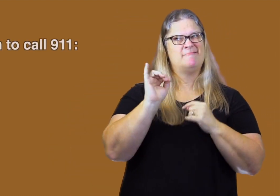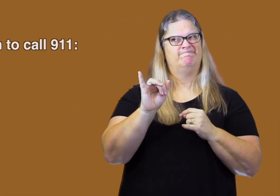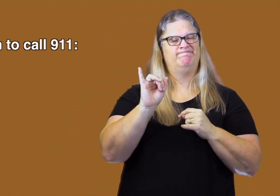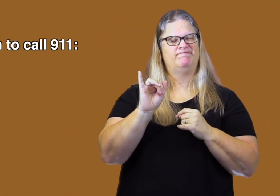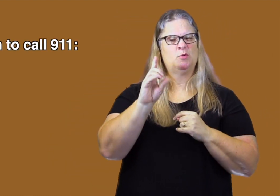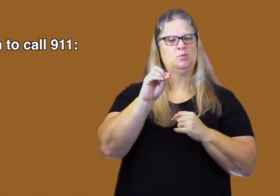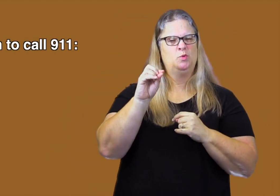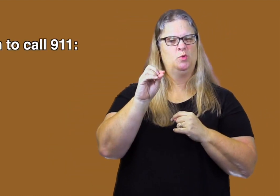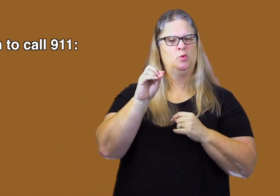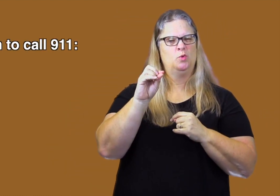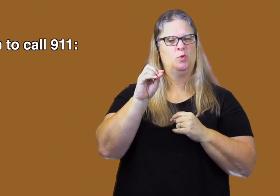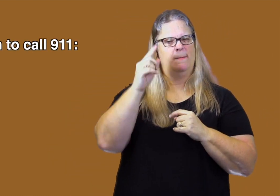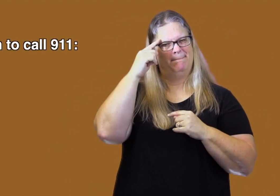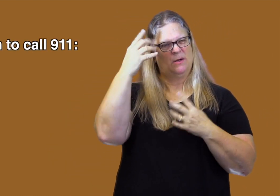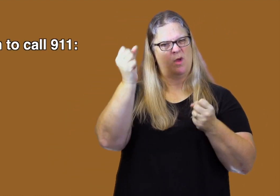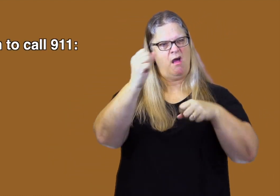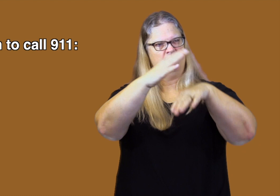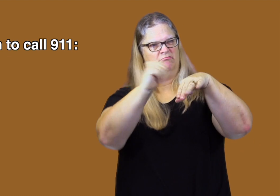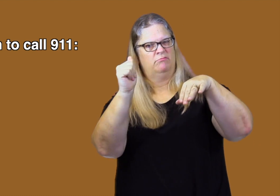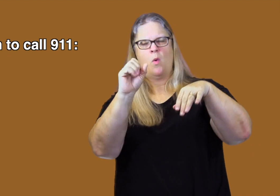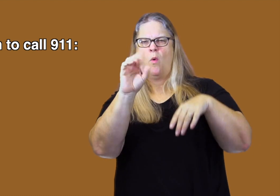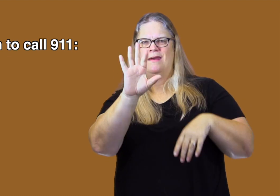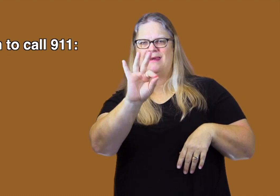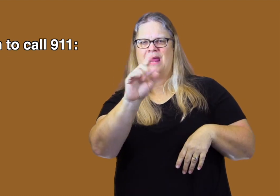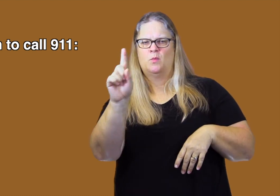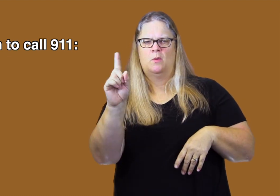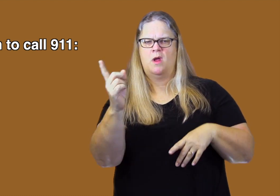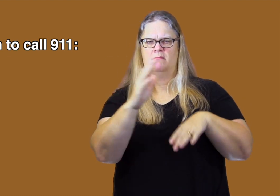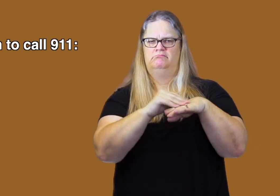So now, when do we call mental health deputies or 911?